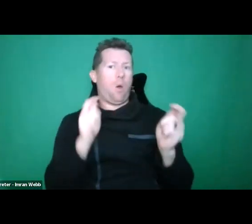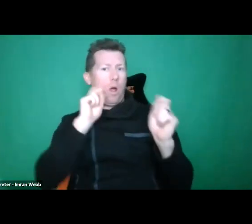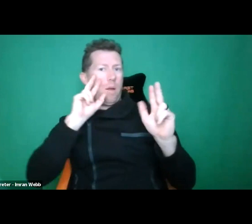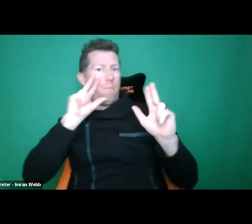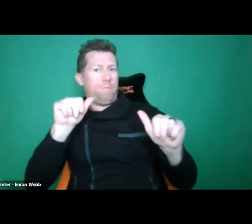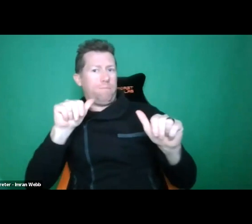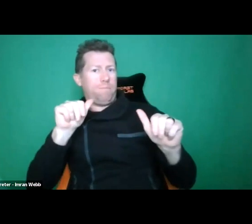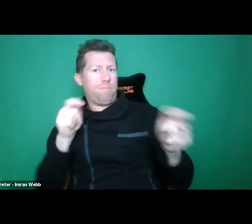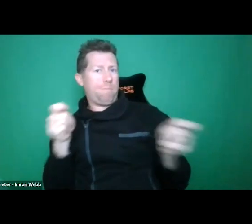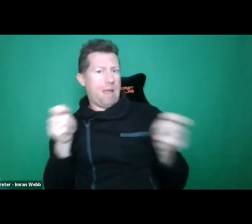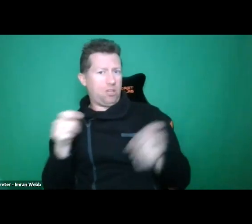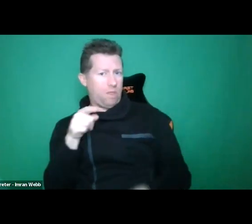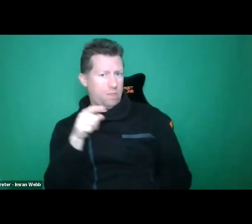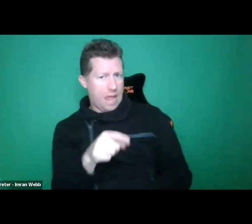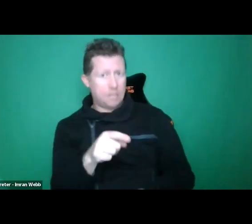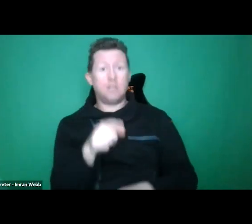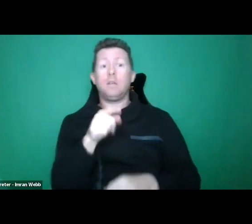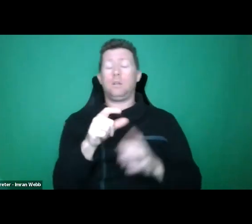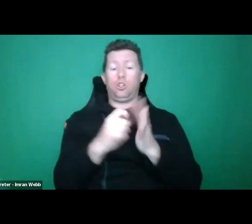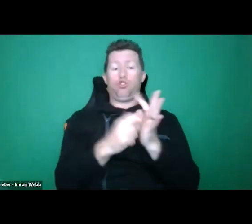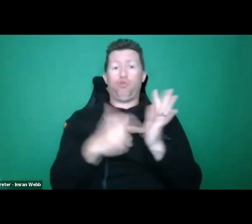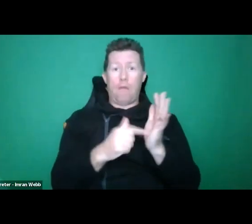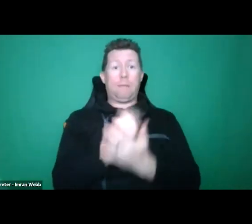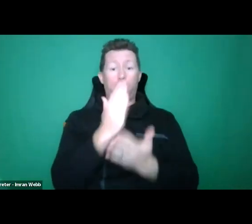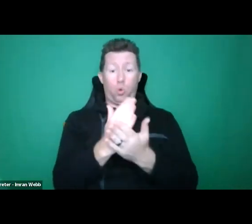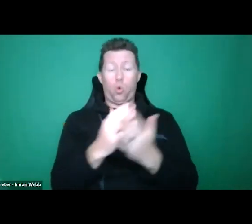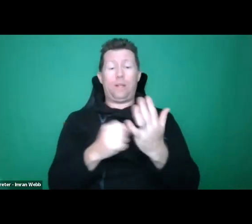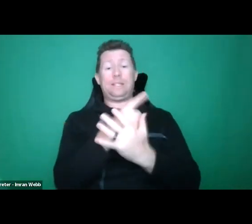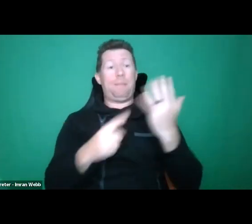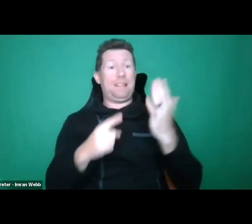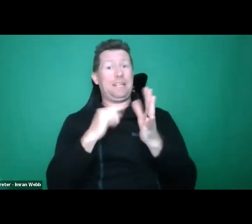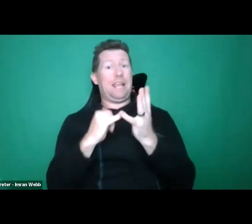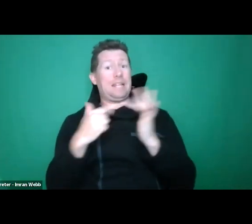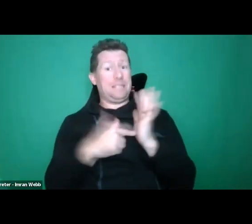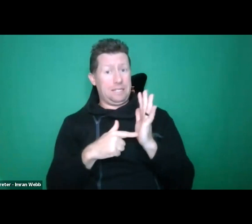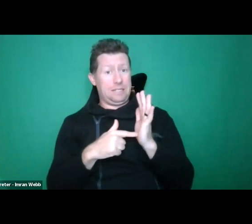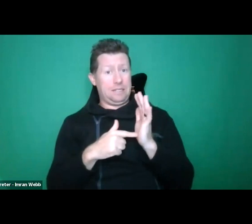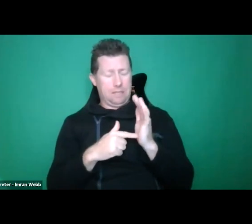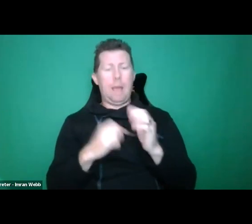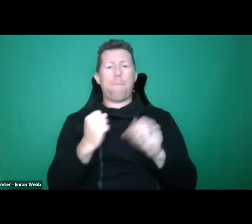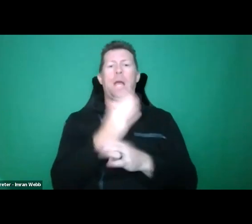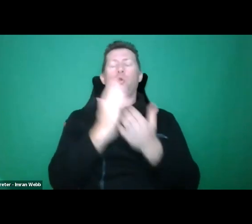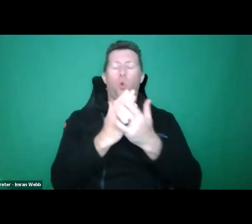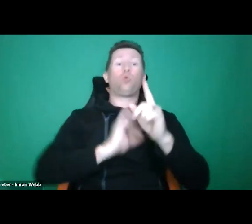The draft rules ensure that the disability asset will only be used for the purpose of improving outcomes for people with disability.